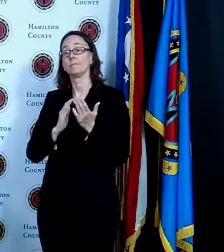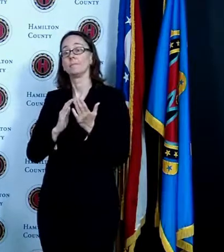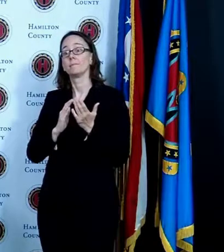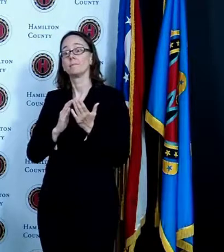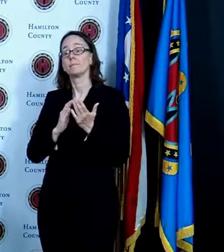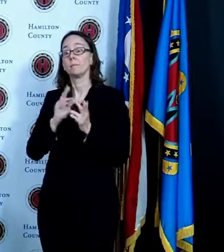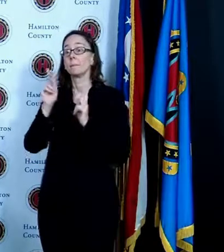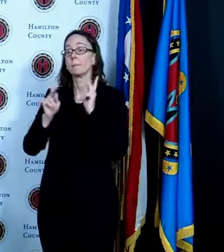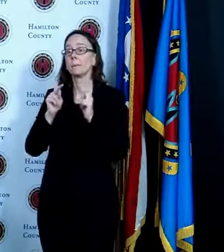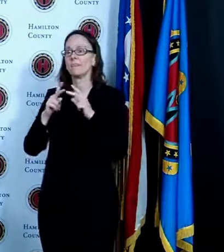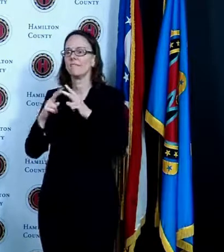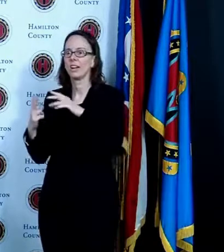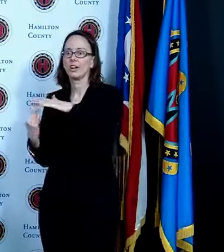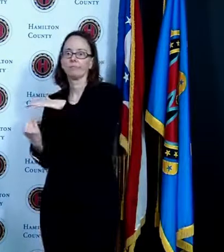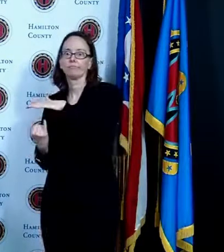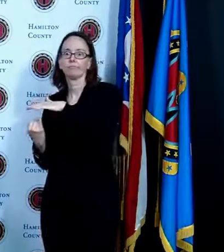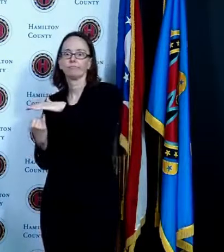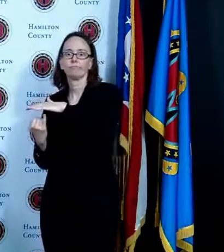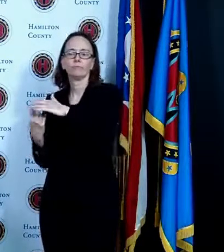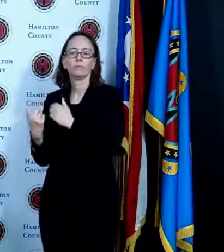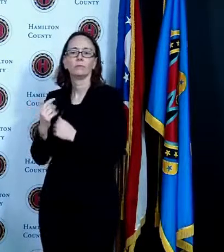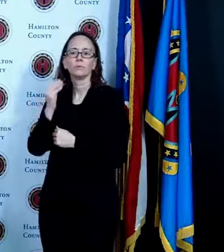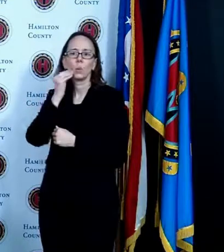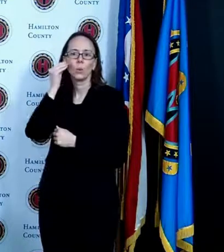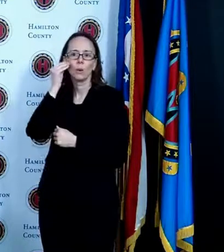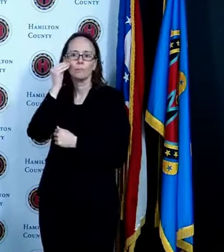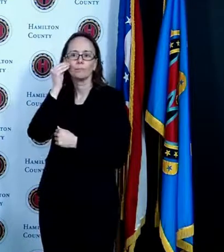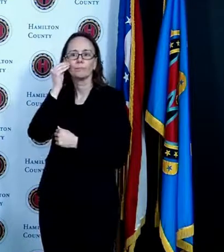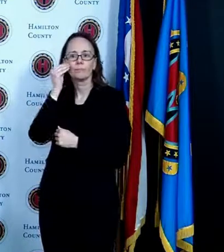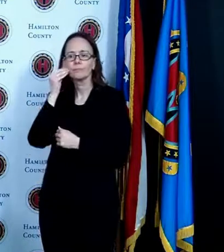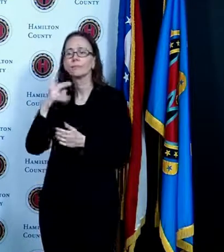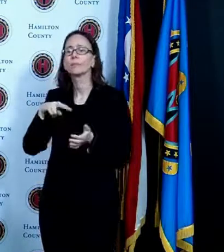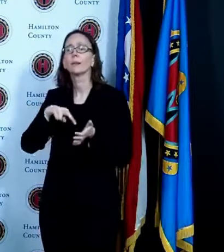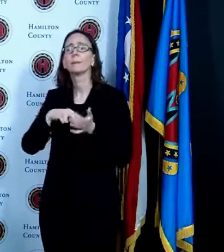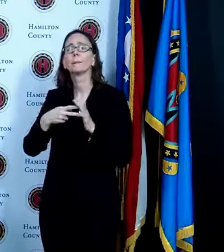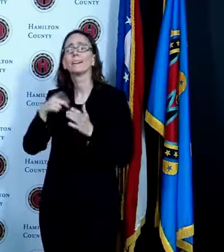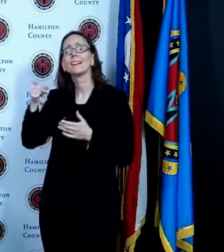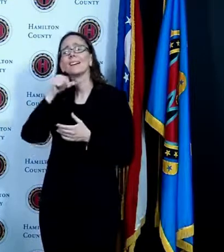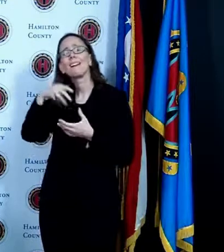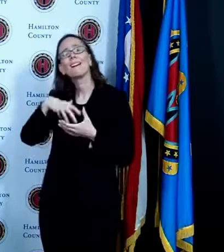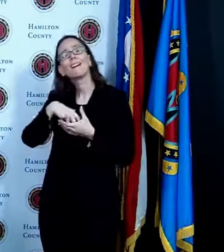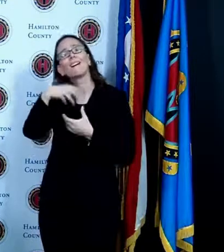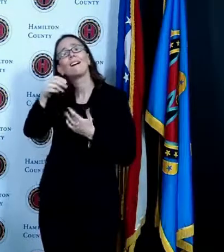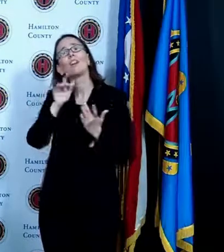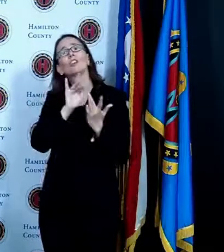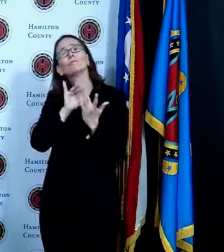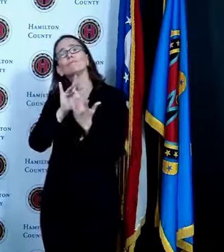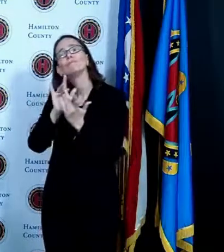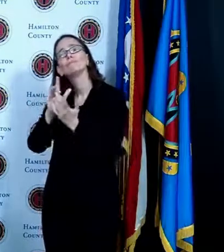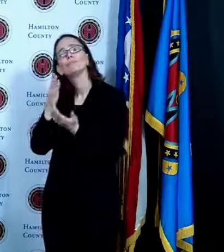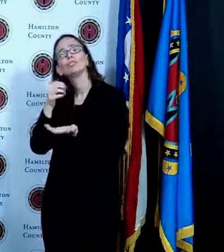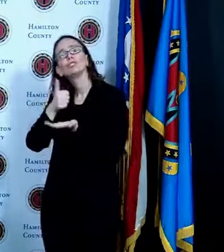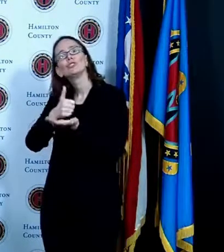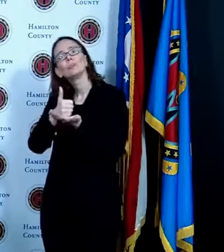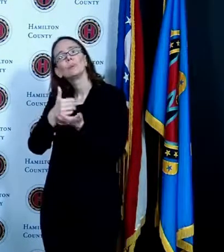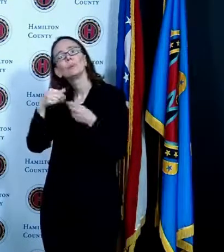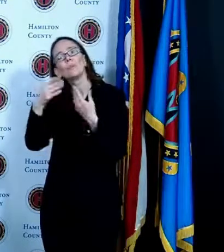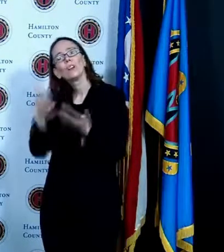in-person contact with treatment providers and so while treatment providers are still up and running and providing services some of those